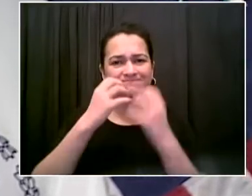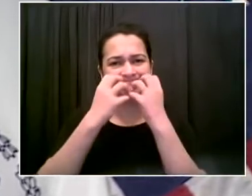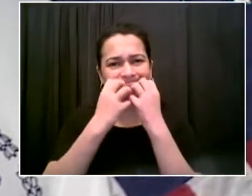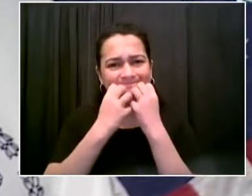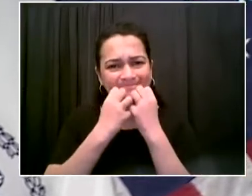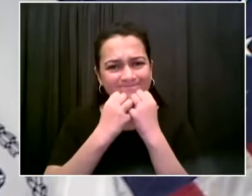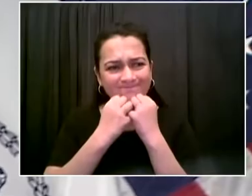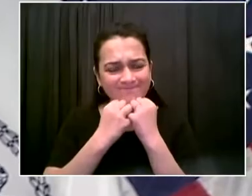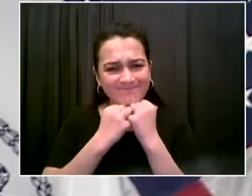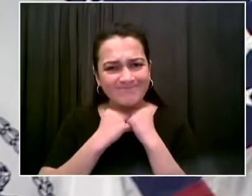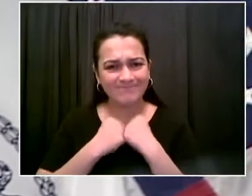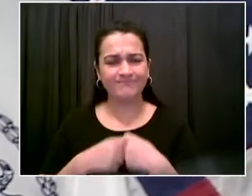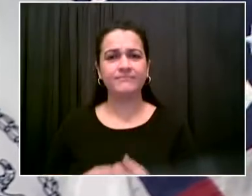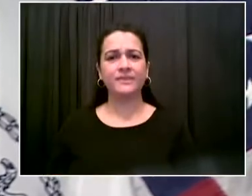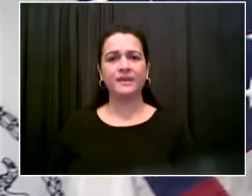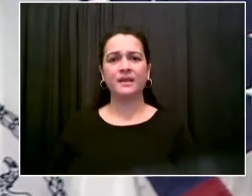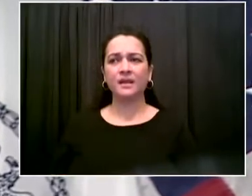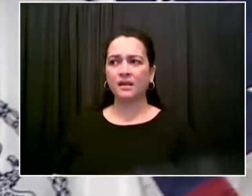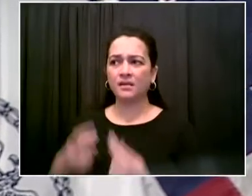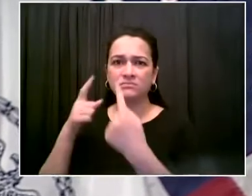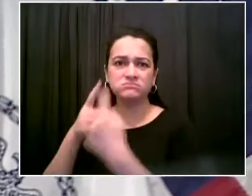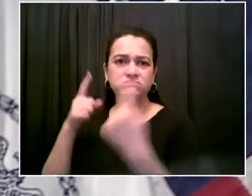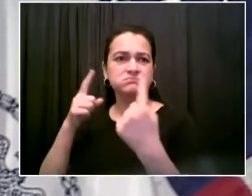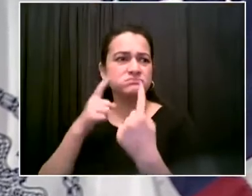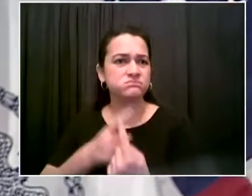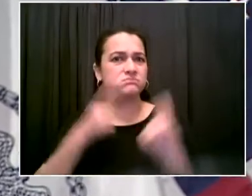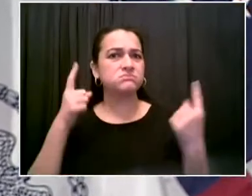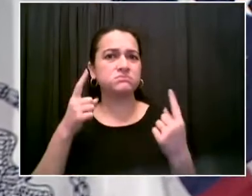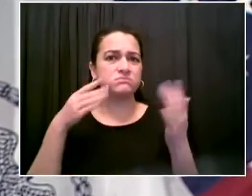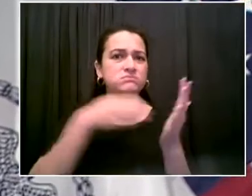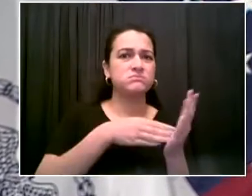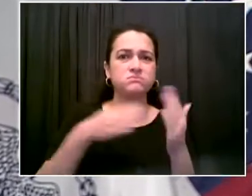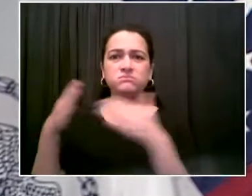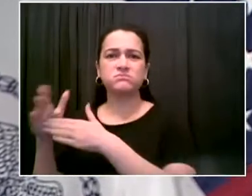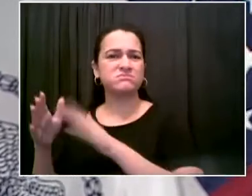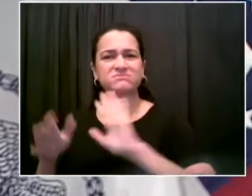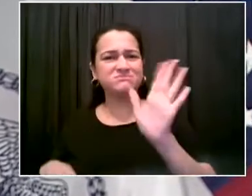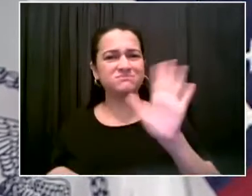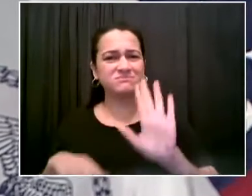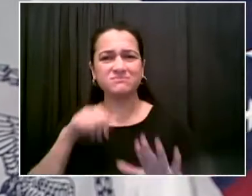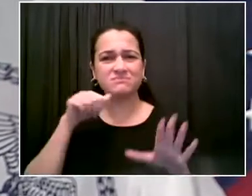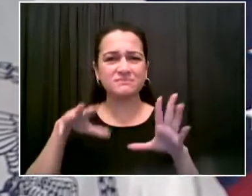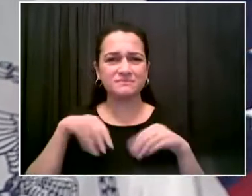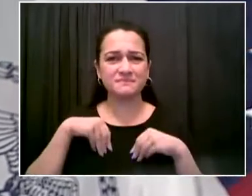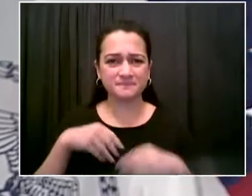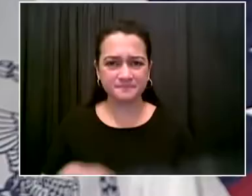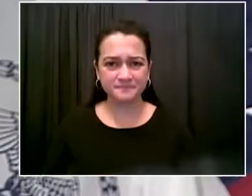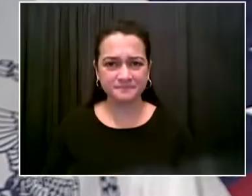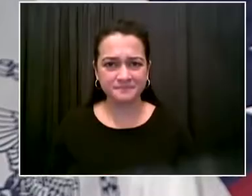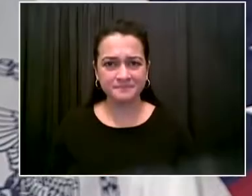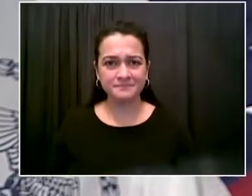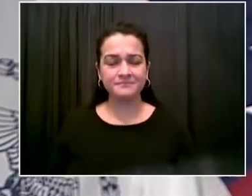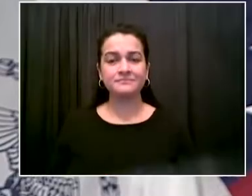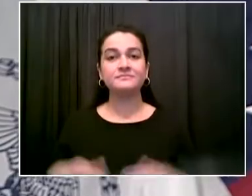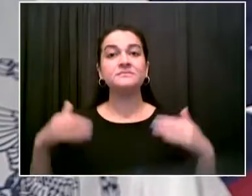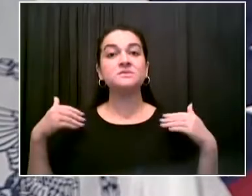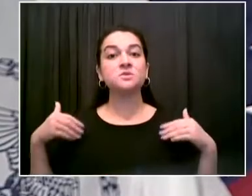IT WAS A RENUNCIATION. THAT ACT, THAT MURDER WAS A RENUNCIATION OF EVERYTHING WE VALUE NAD TO SO MANY YOUNGER FOL,KS SEPEICALLY TO